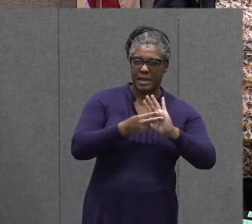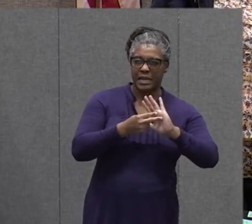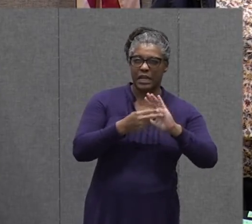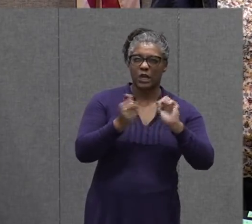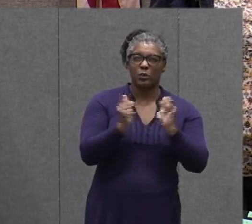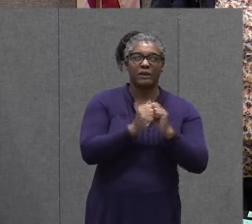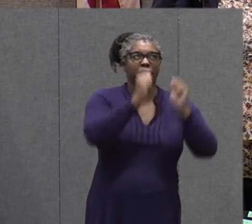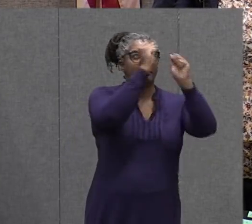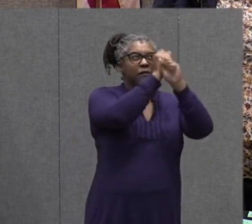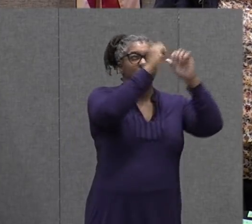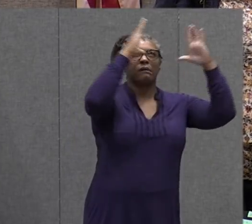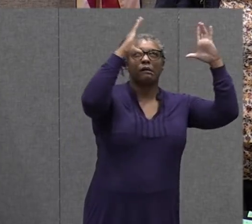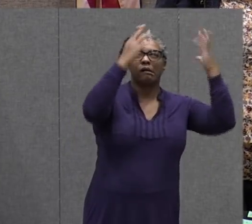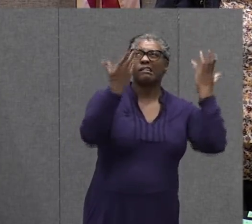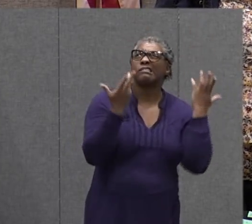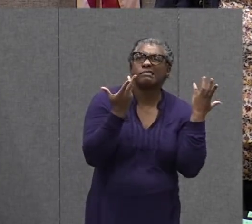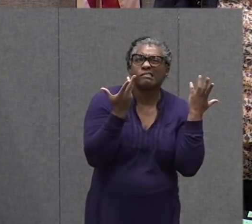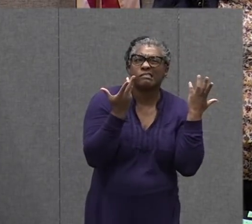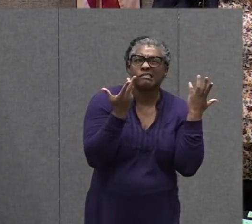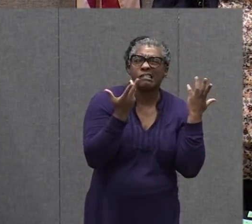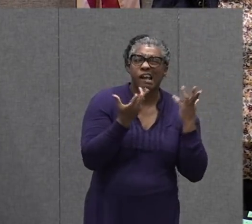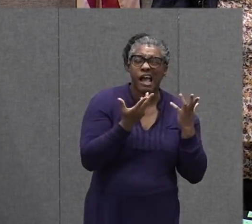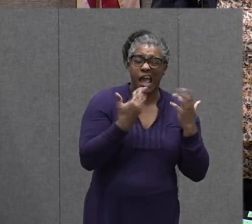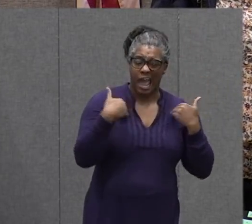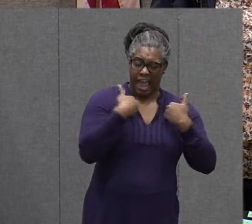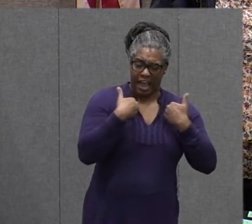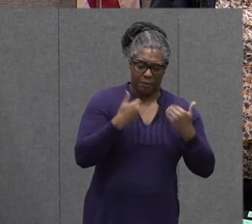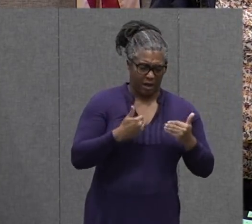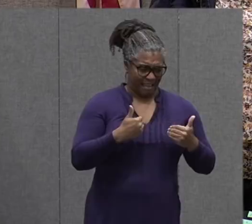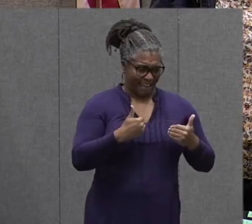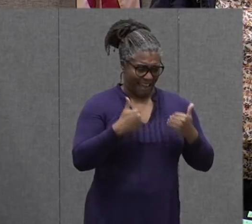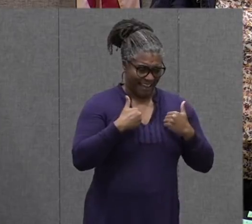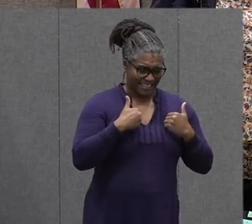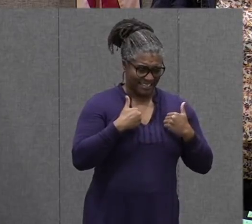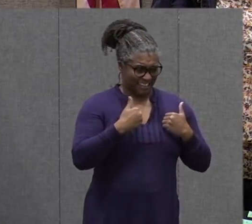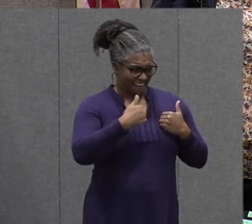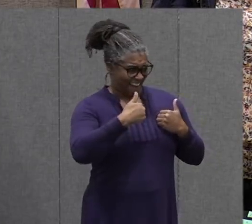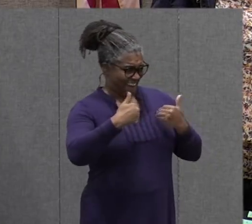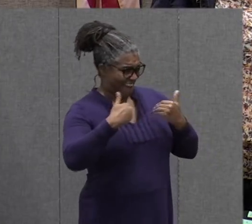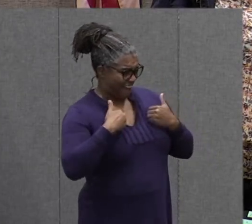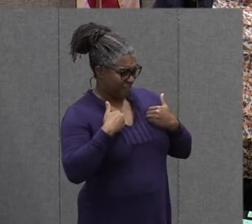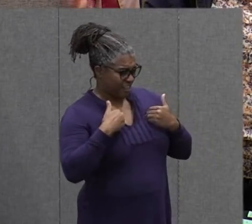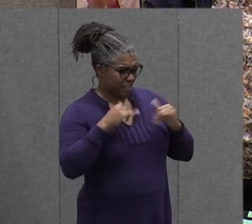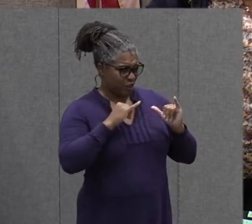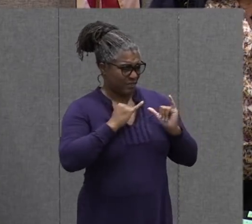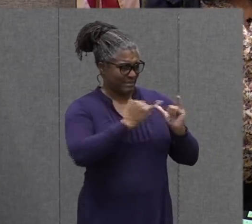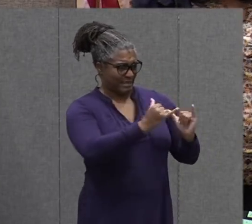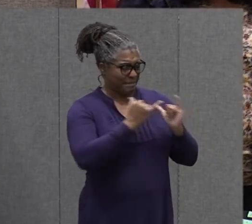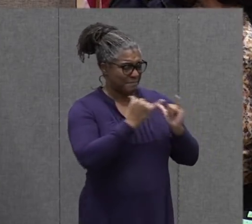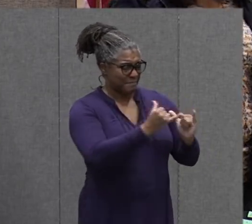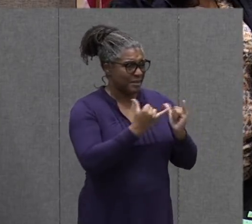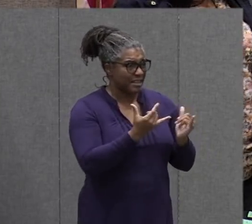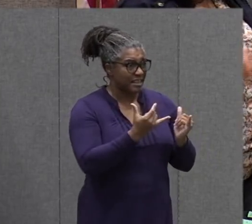What can animal have that I have? [Miss Martindale] Can I, Can I do my own example? - sure [Miss Martindale] I love that would help me visualize.